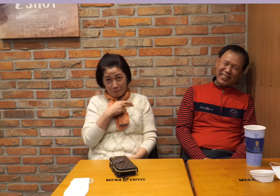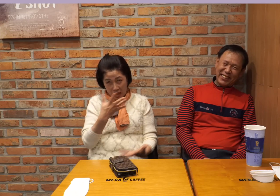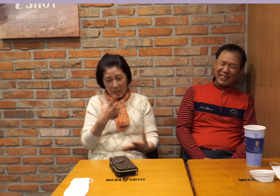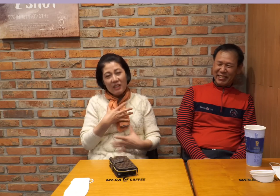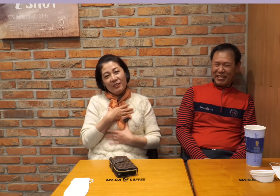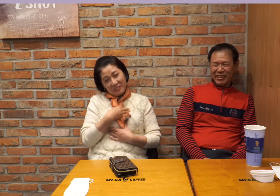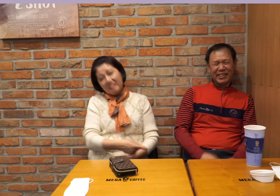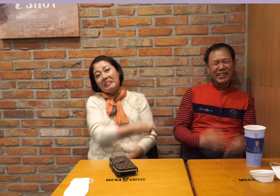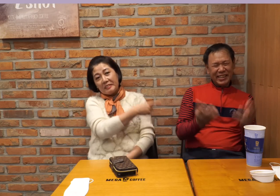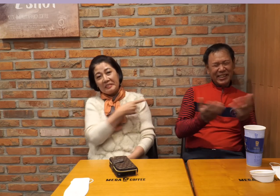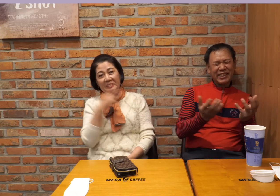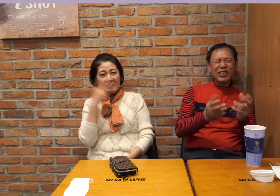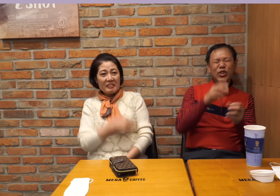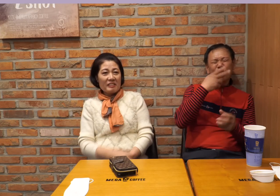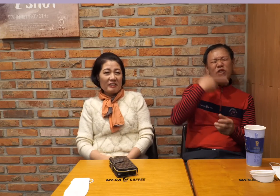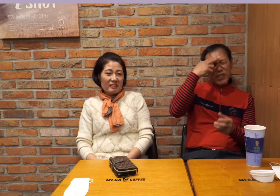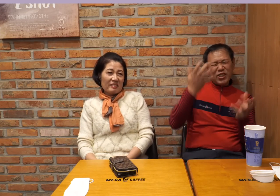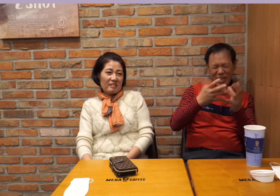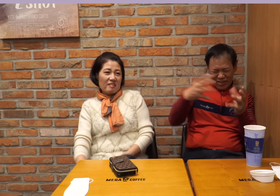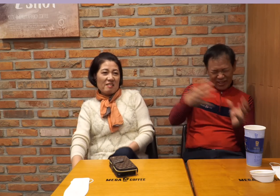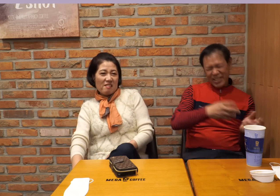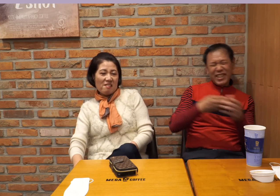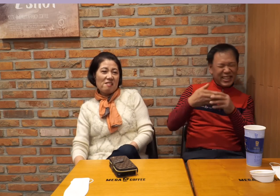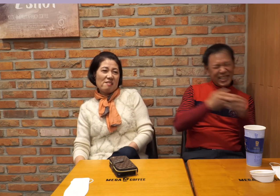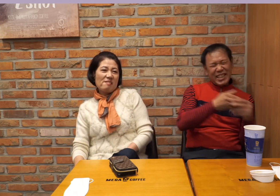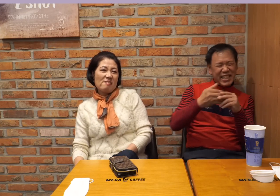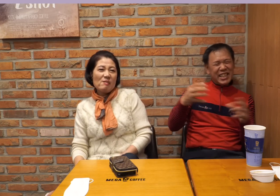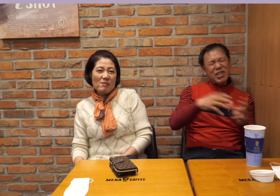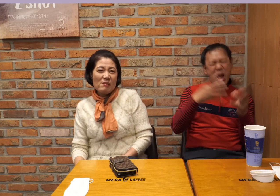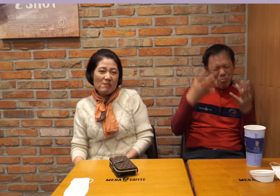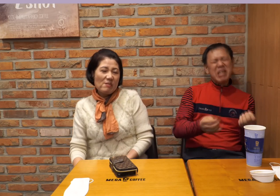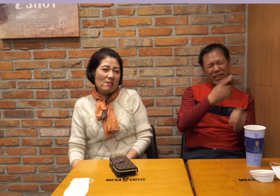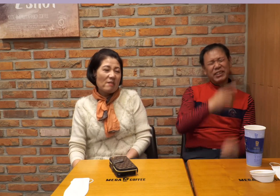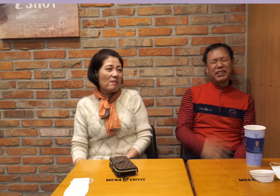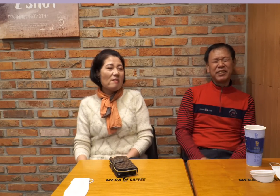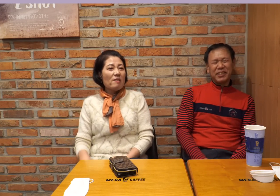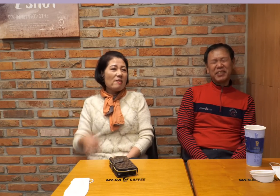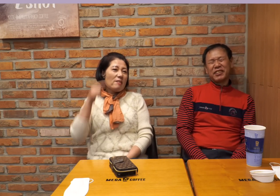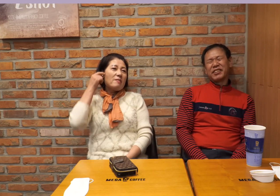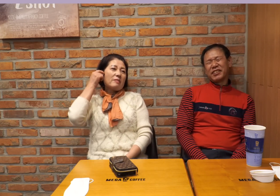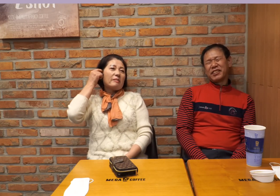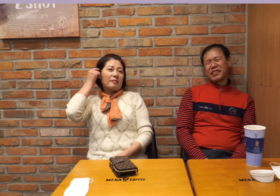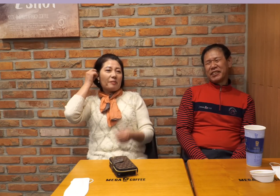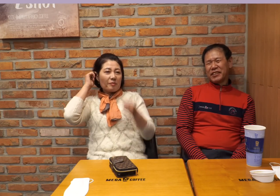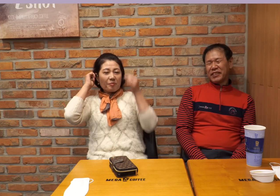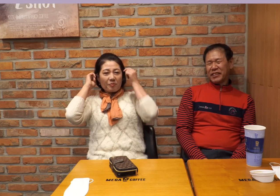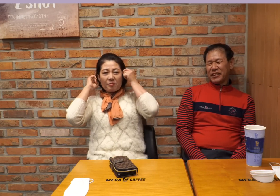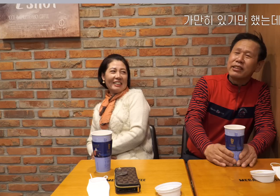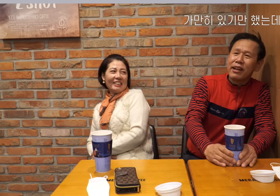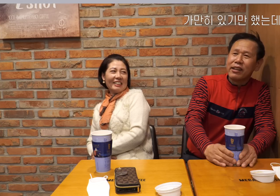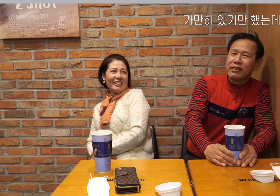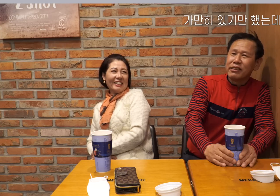Now he's off the booze, and that's good. At work, the employees told me to eat.. There were a lot of dinner parties!